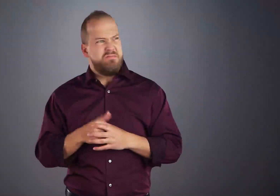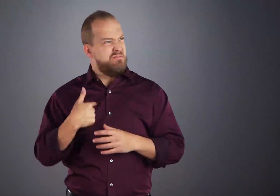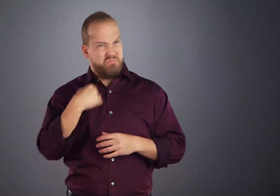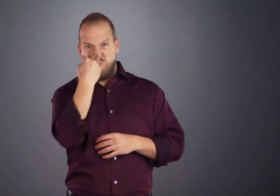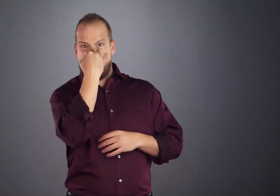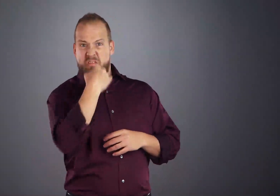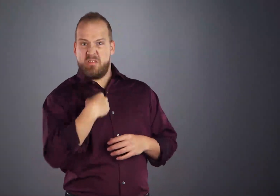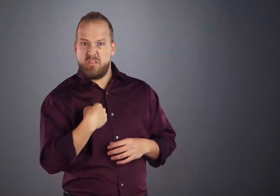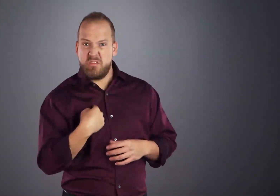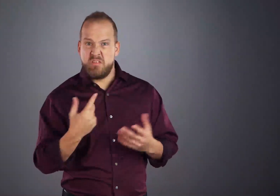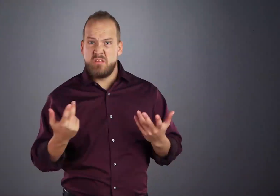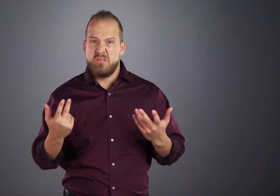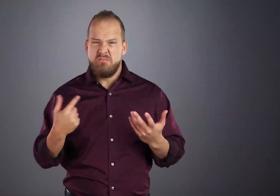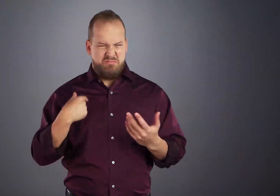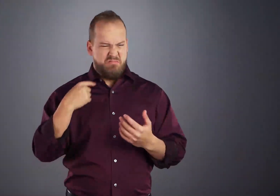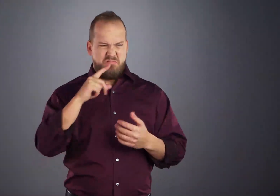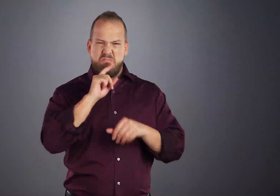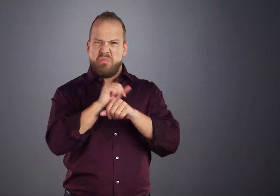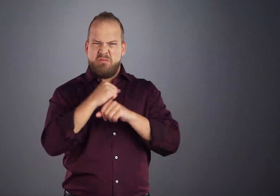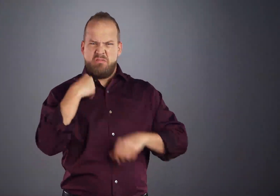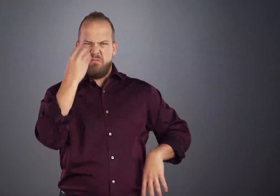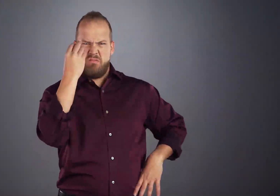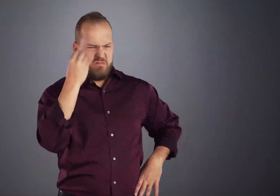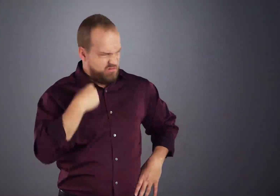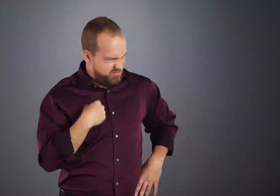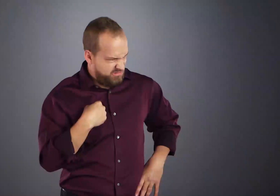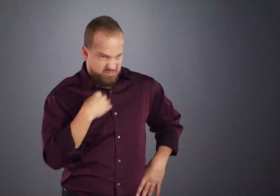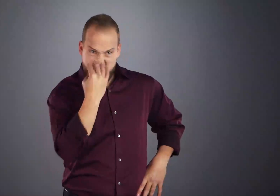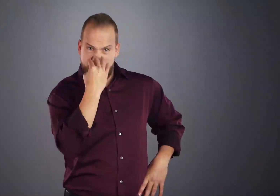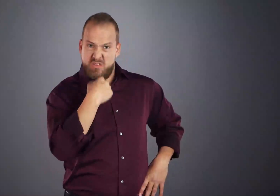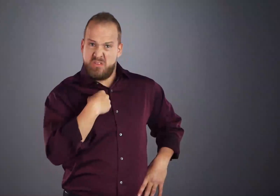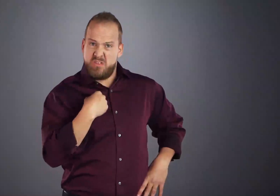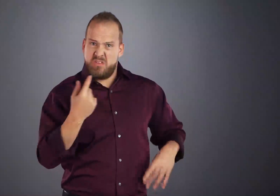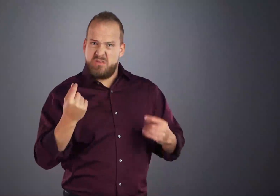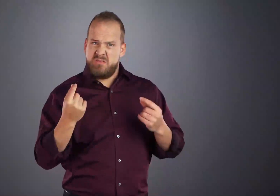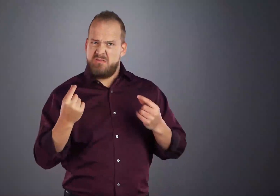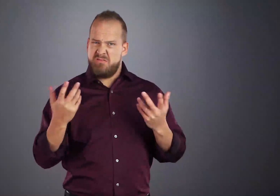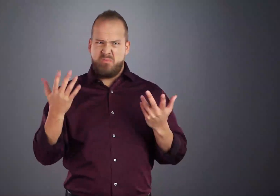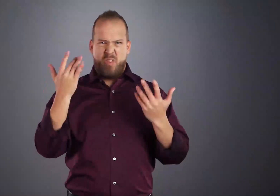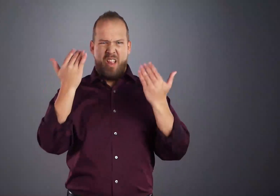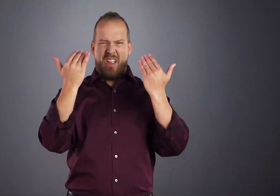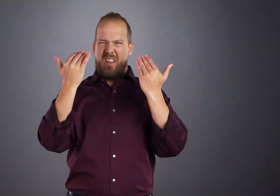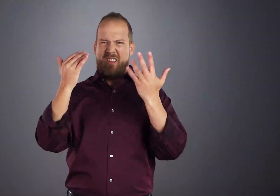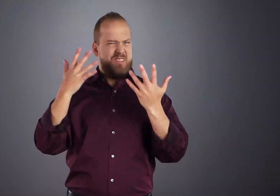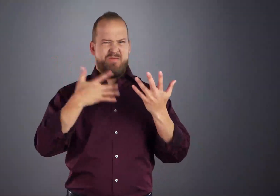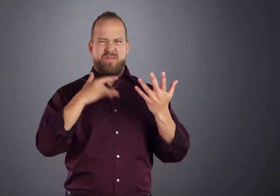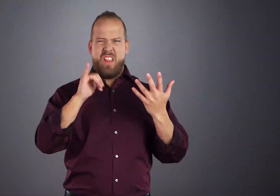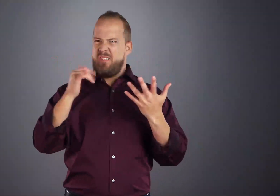Someone had pushed a drink my way, and I had taken it. Was I crazy? I began to wonder,